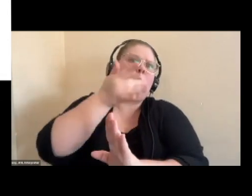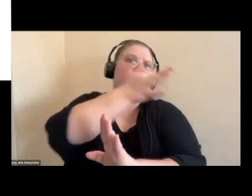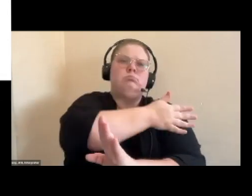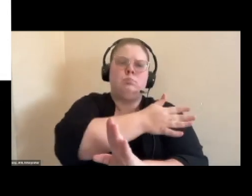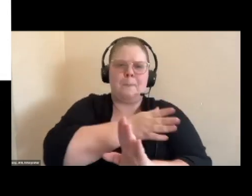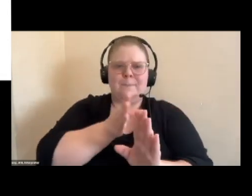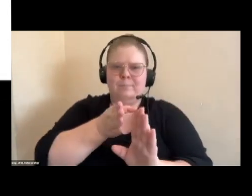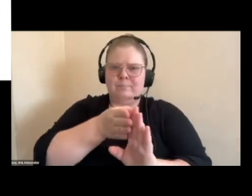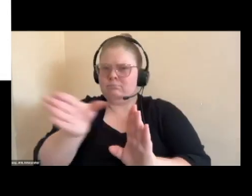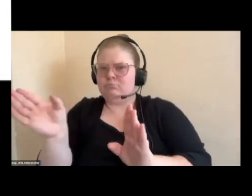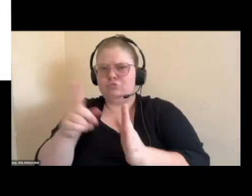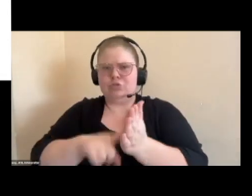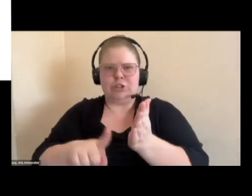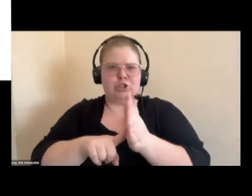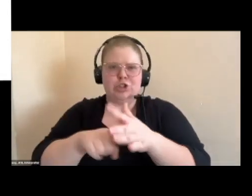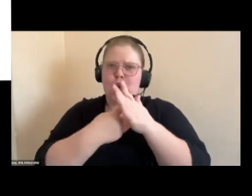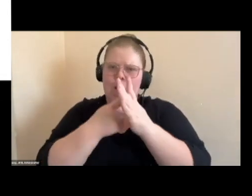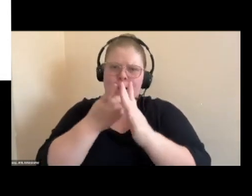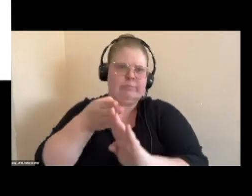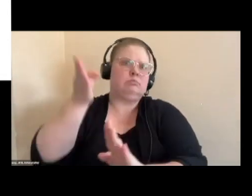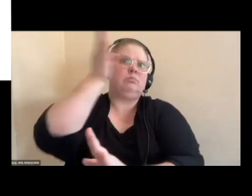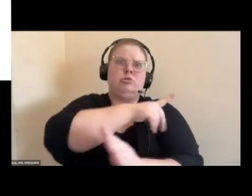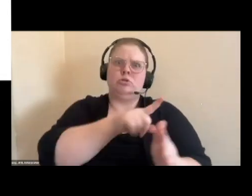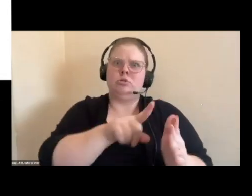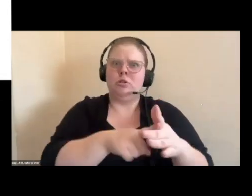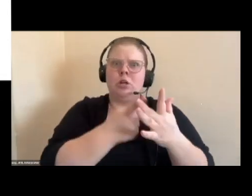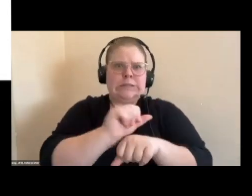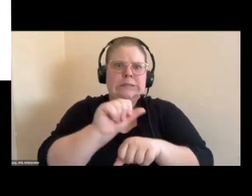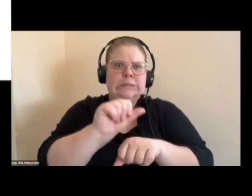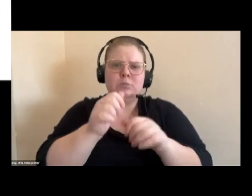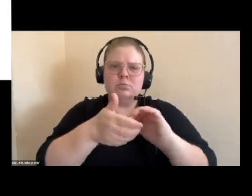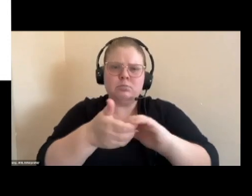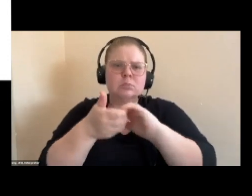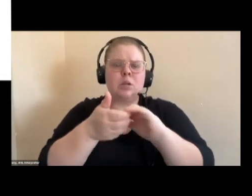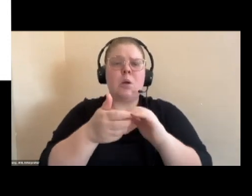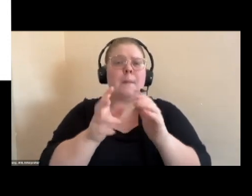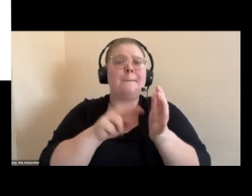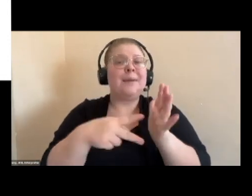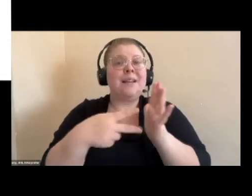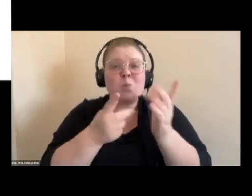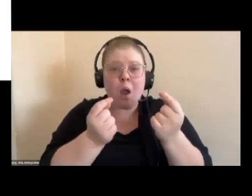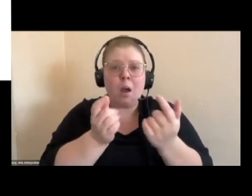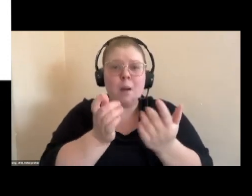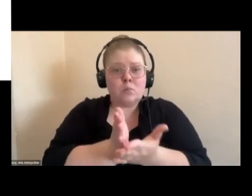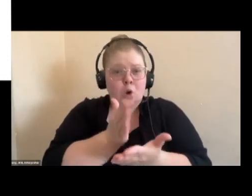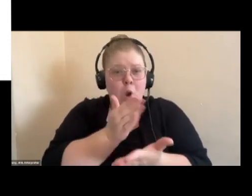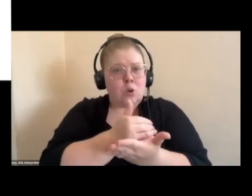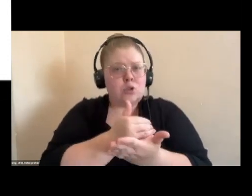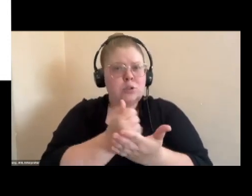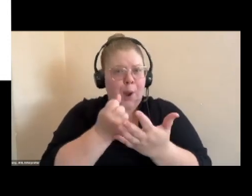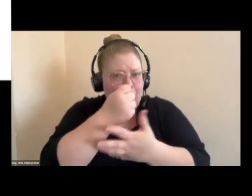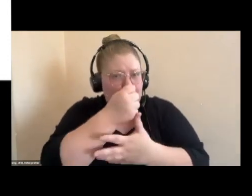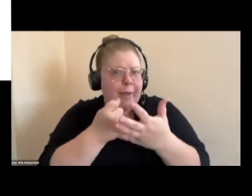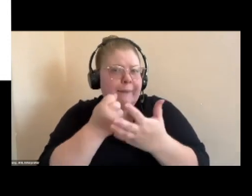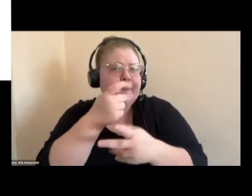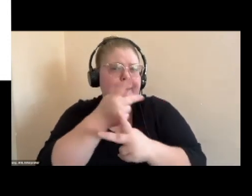Some of this work includes prioritizing a budget to appropriately incorporate the lived experiences